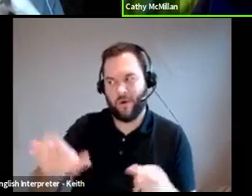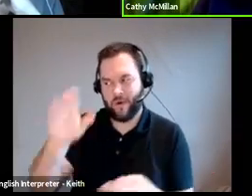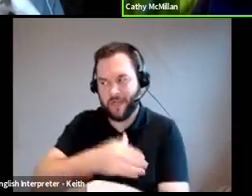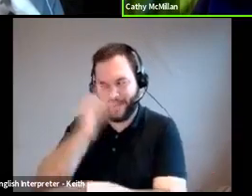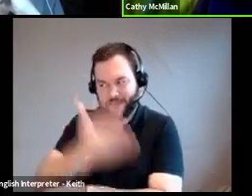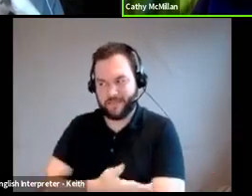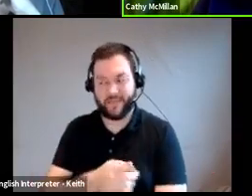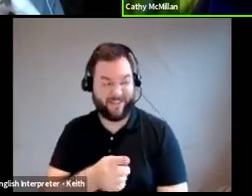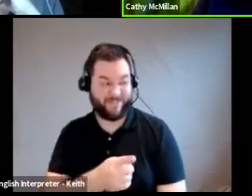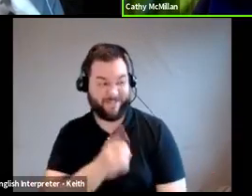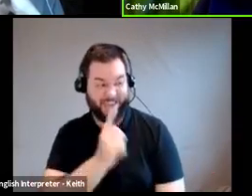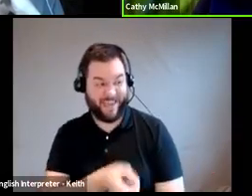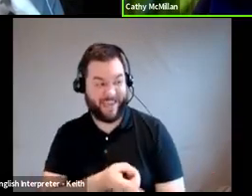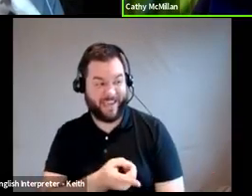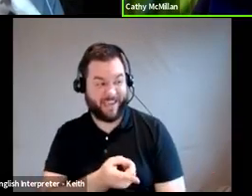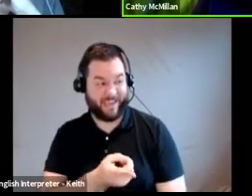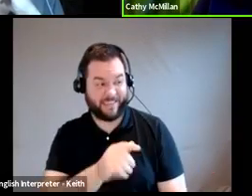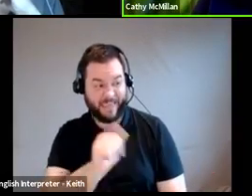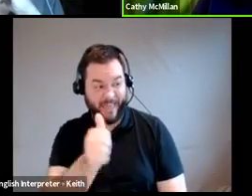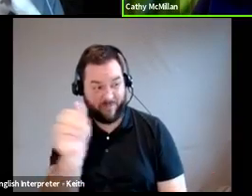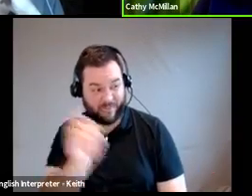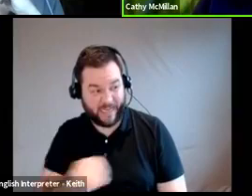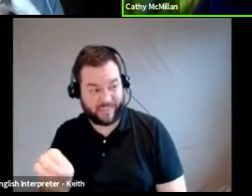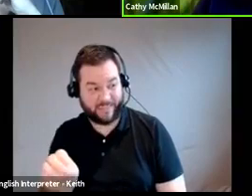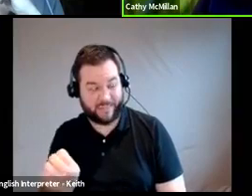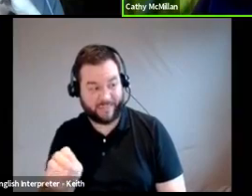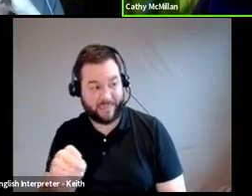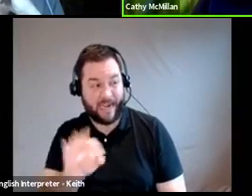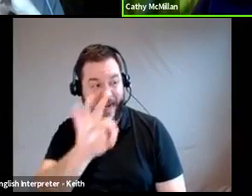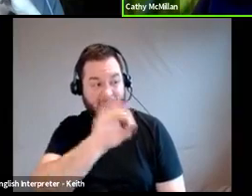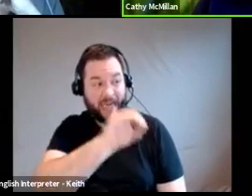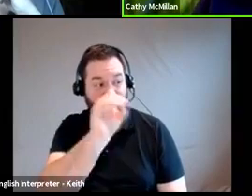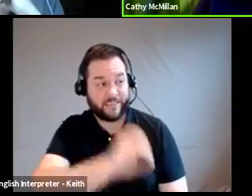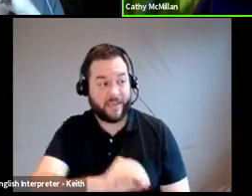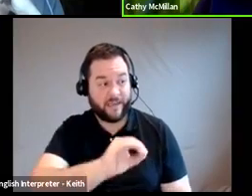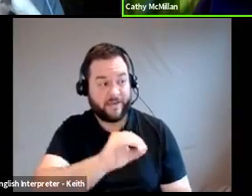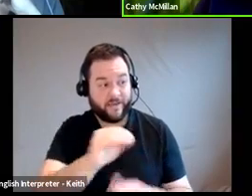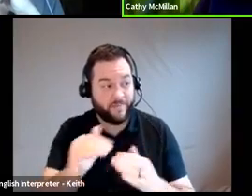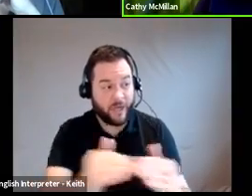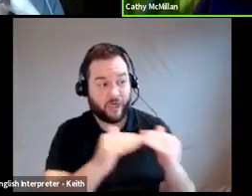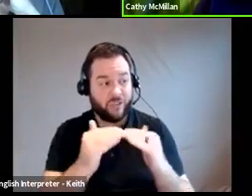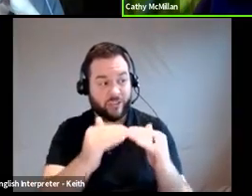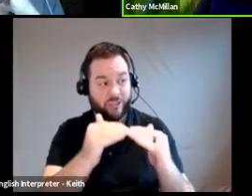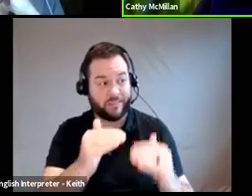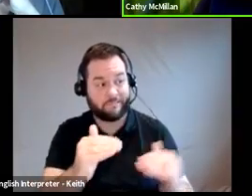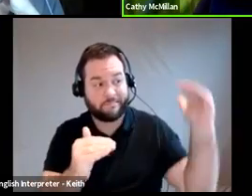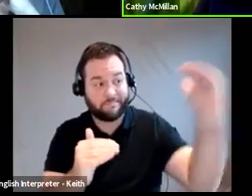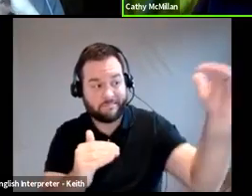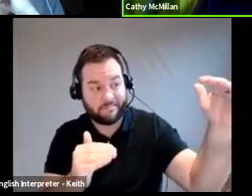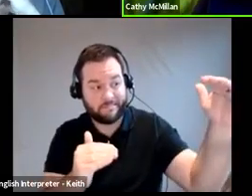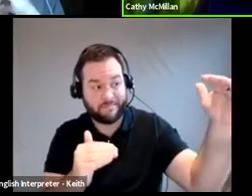people that are worse off than she is. . You say to them, really . You say to them really, so she's in the 10th percentile and she's in the 10th percentile and 90% of her peers, or do